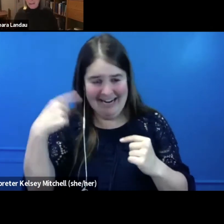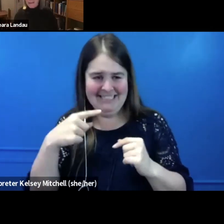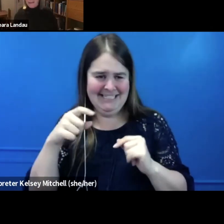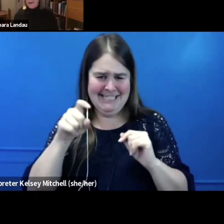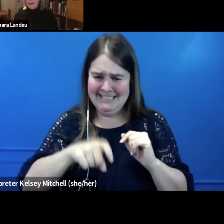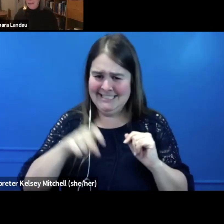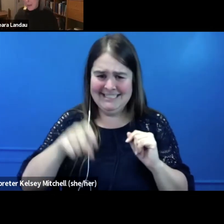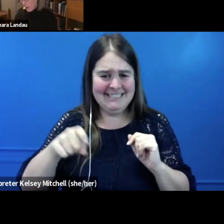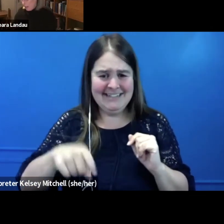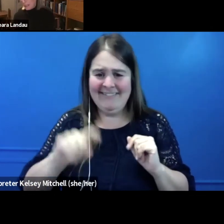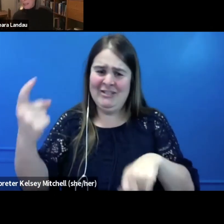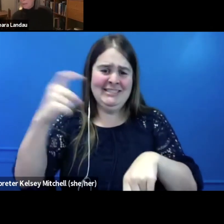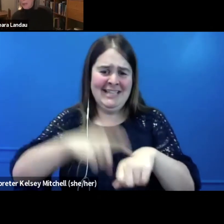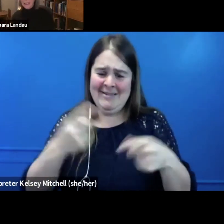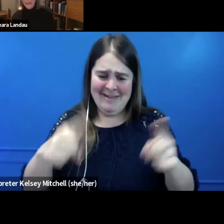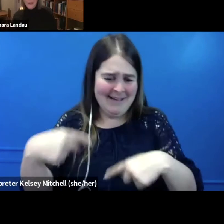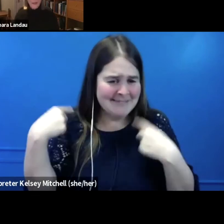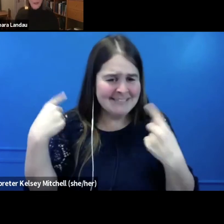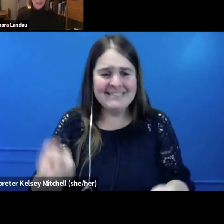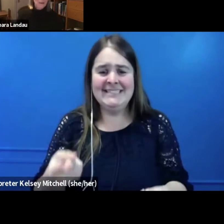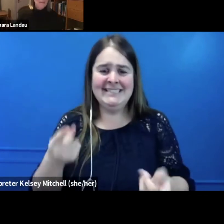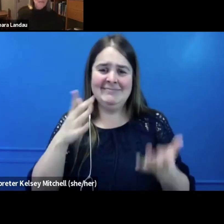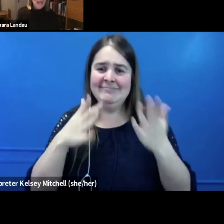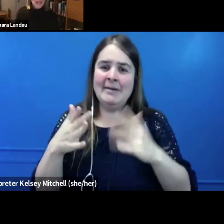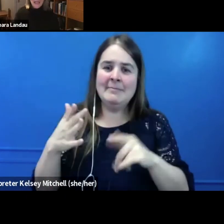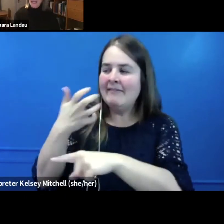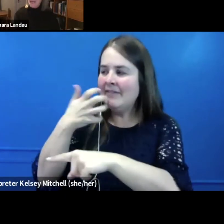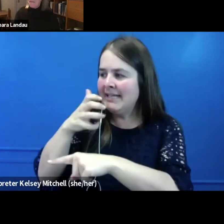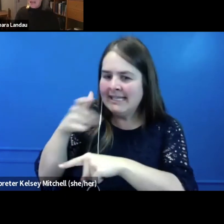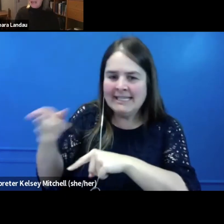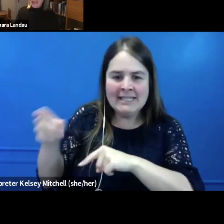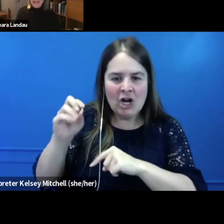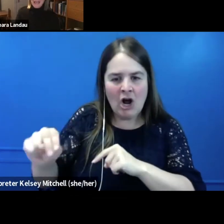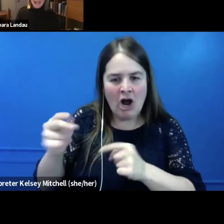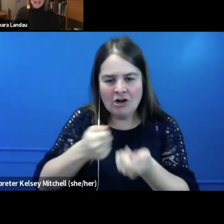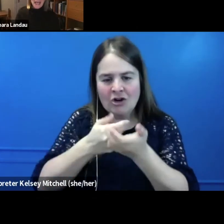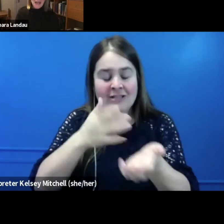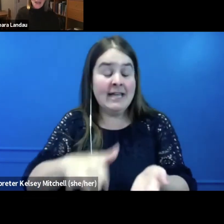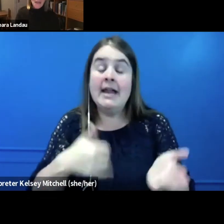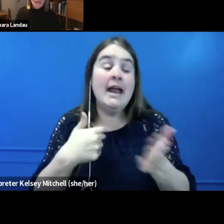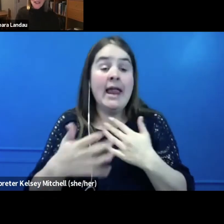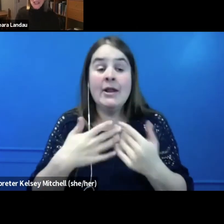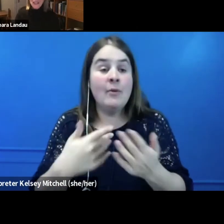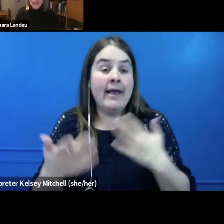before it might be it's the space heater that's on here